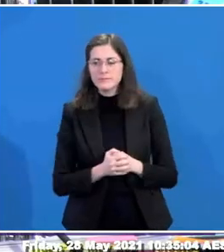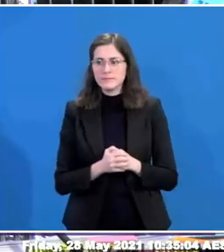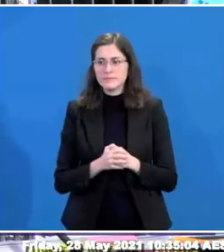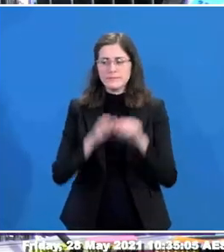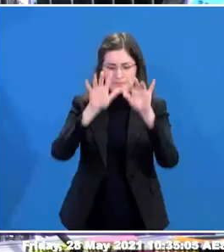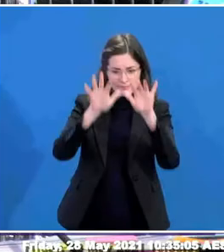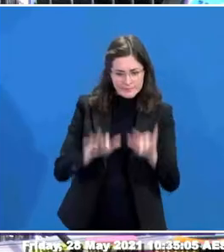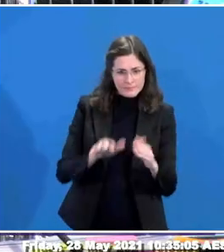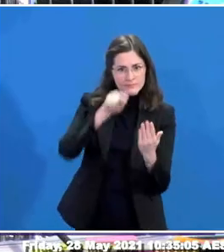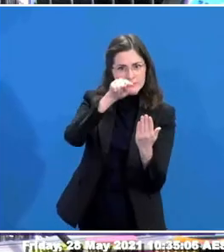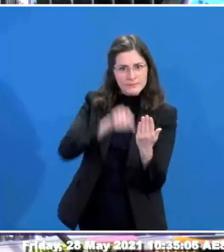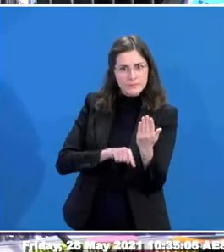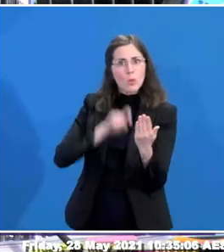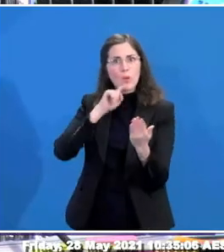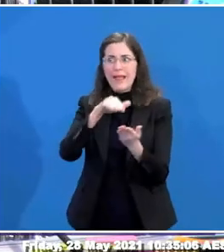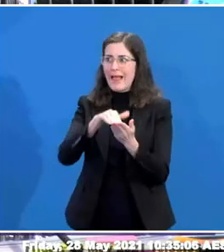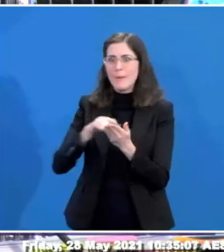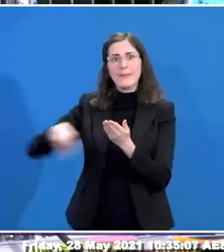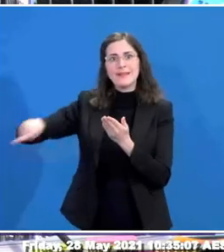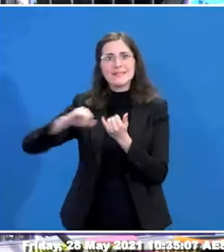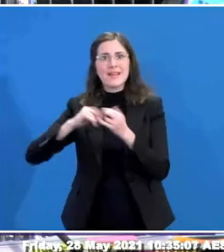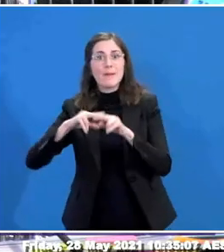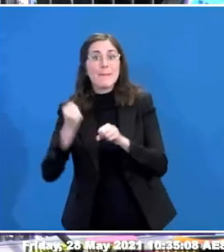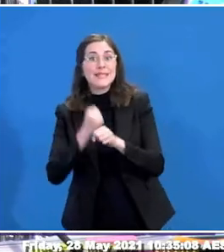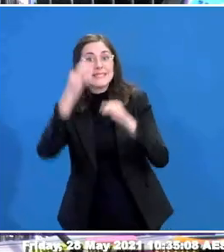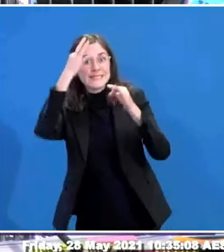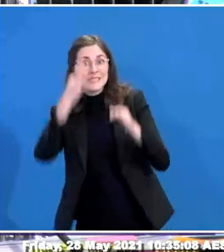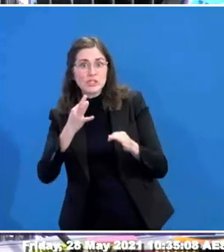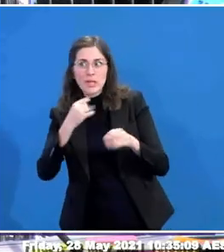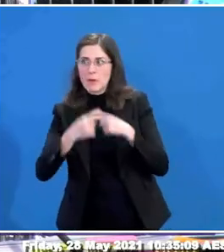decision-making in relation to outcomes for the house as a work site, the